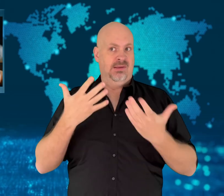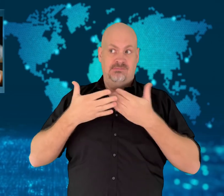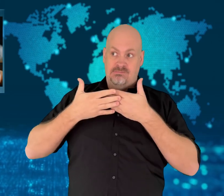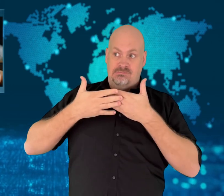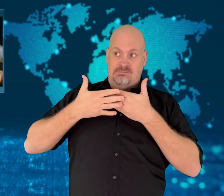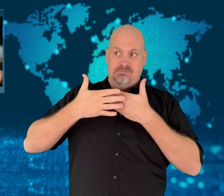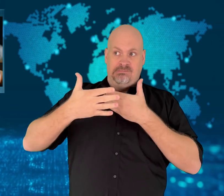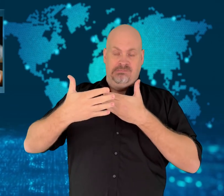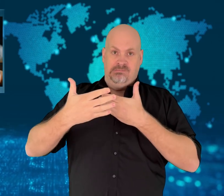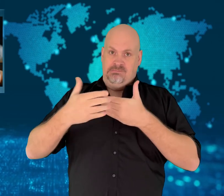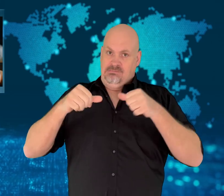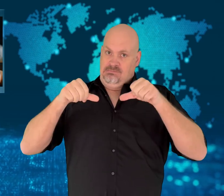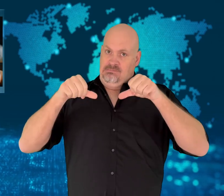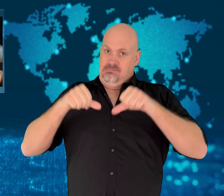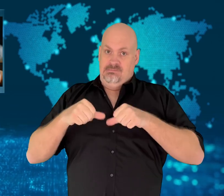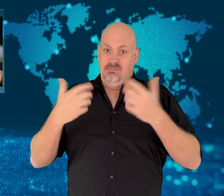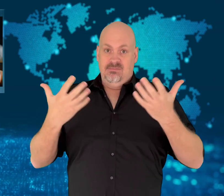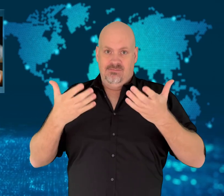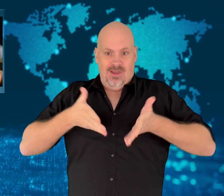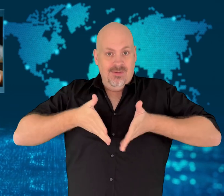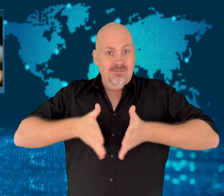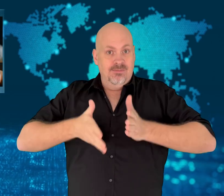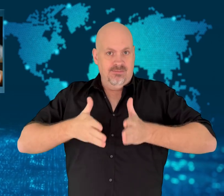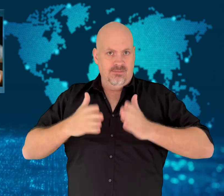its falling birth rate.